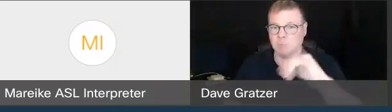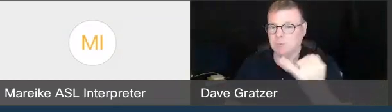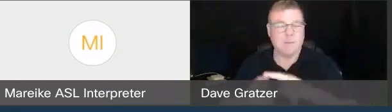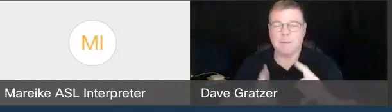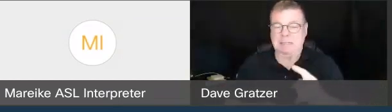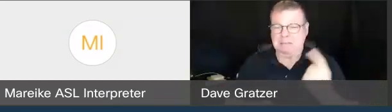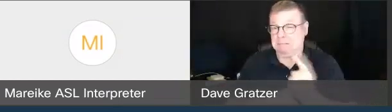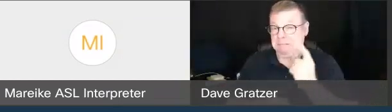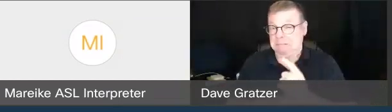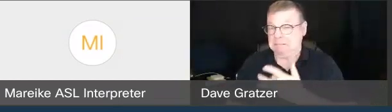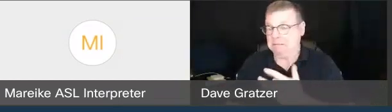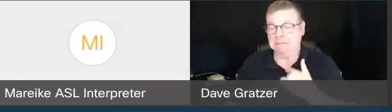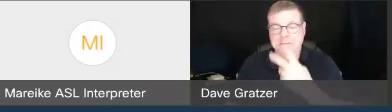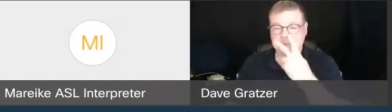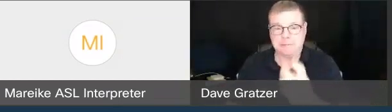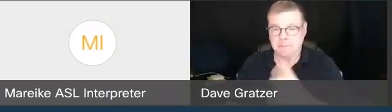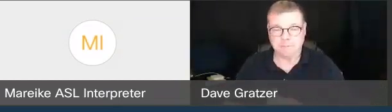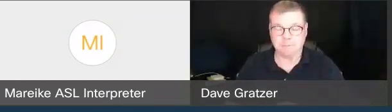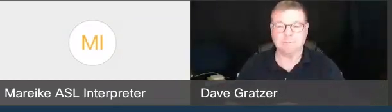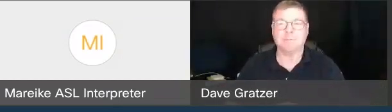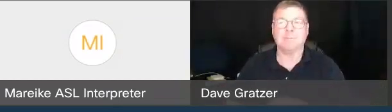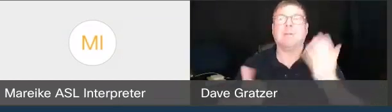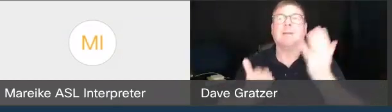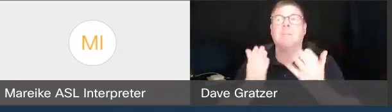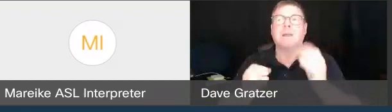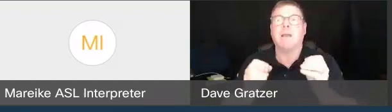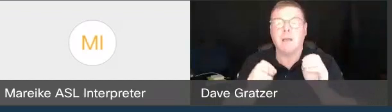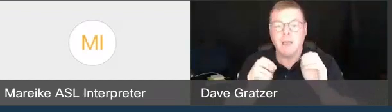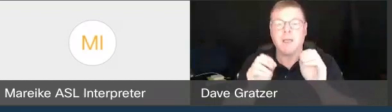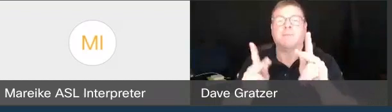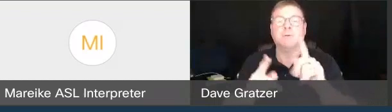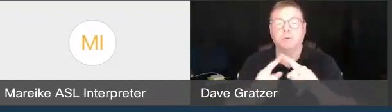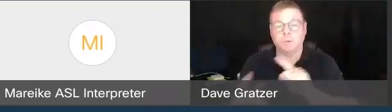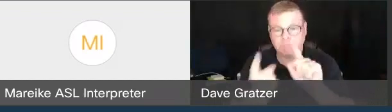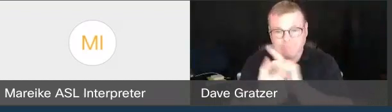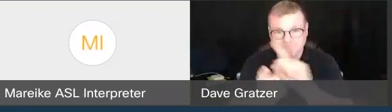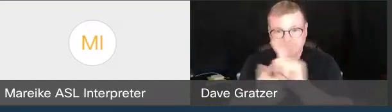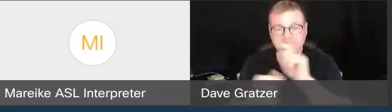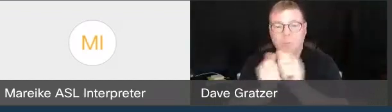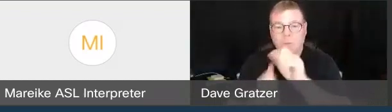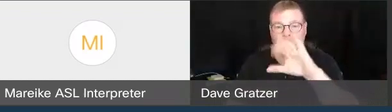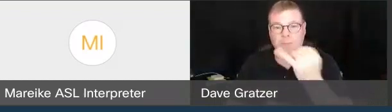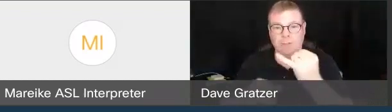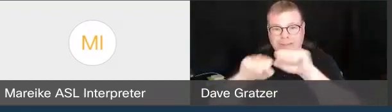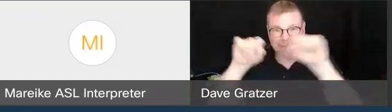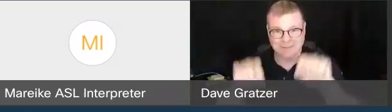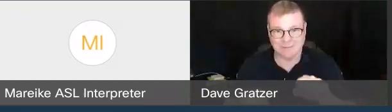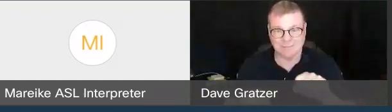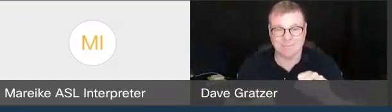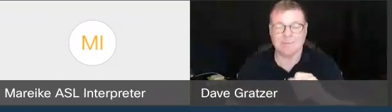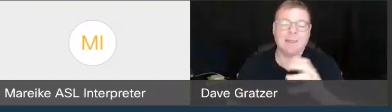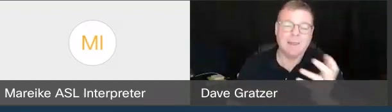that is anymore, maybe the opportunity to get good at interfacing with the justice system is not as